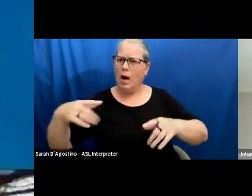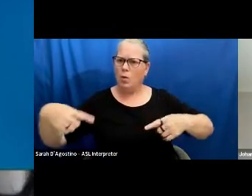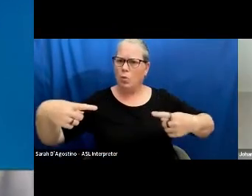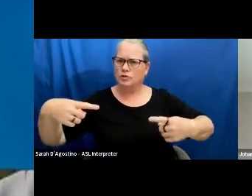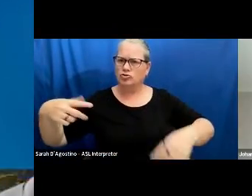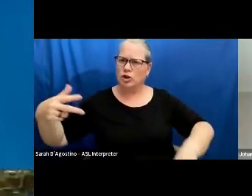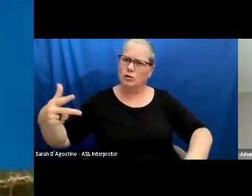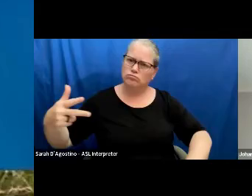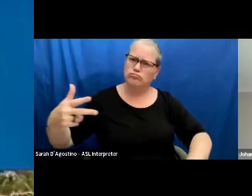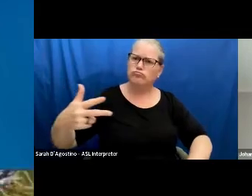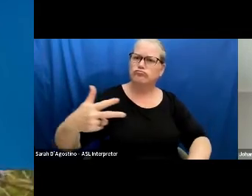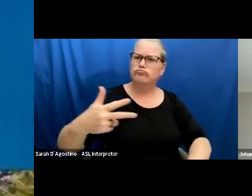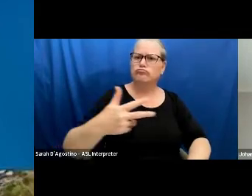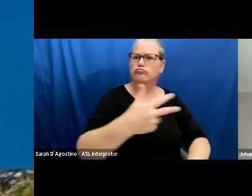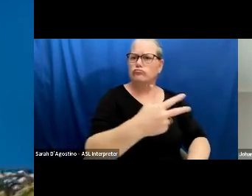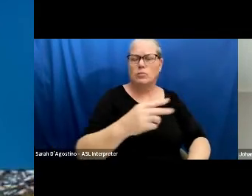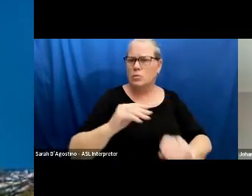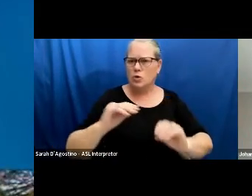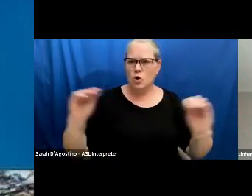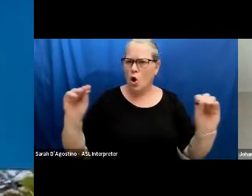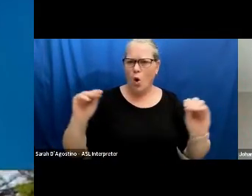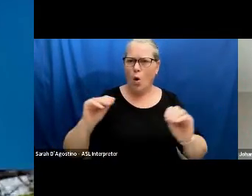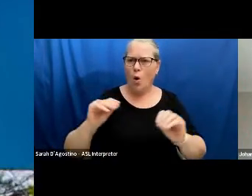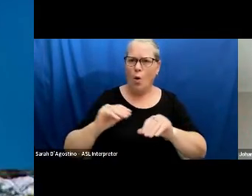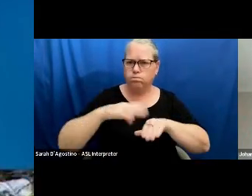that's dangerous these are all tripping hazards by the way and dangerous for everyone